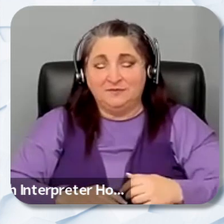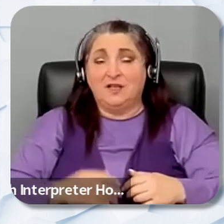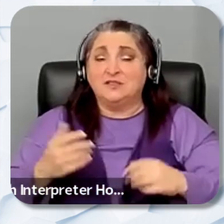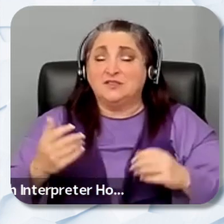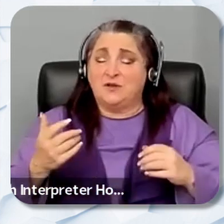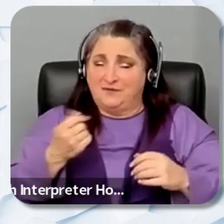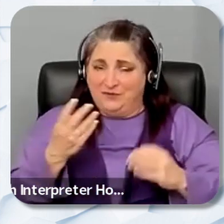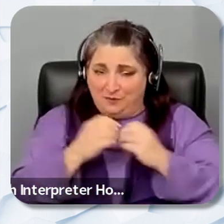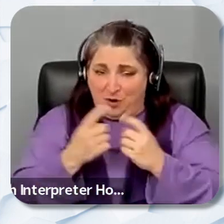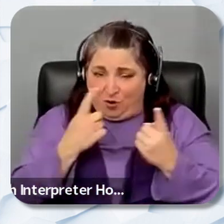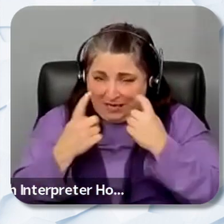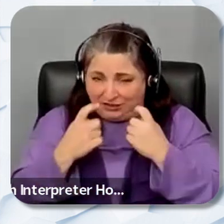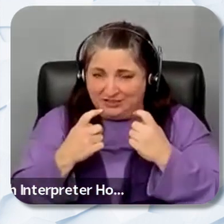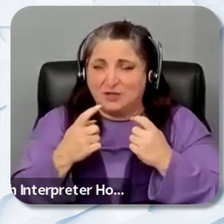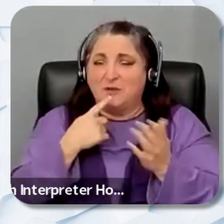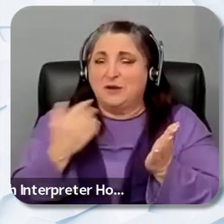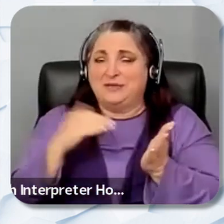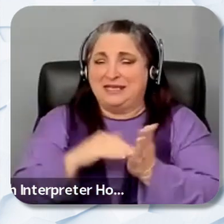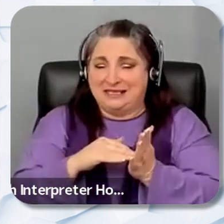that's a small. So I'm just gonna kind of repeat that. So the districts going through